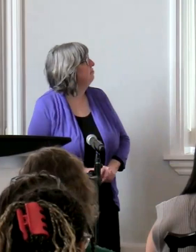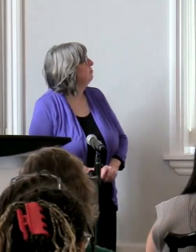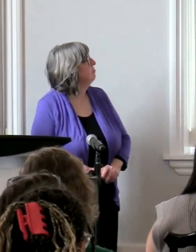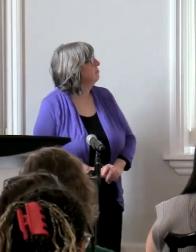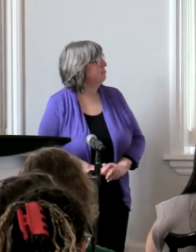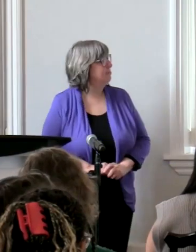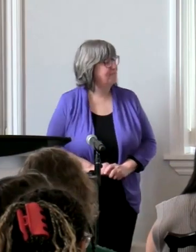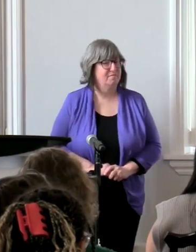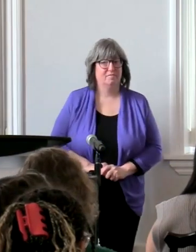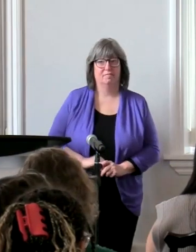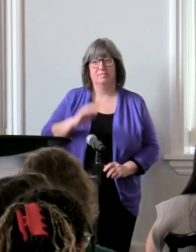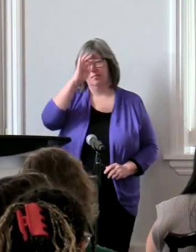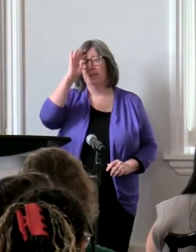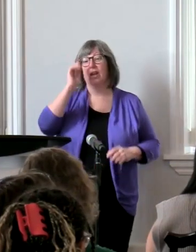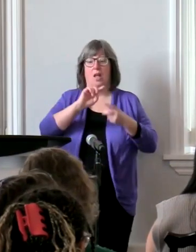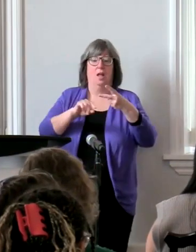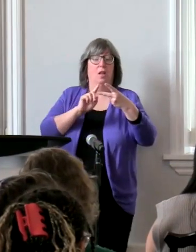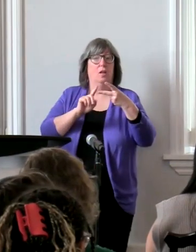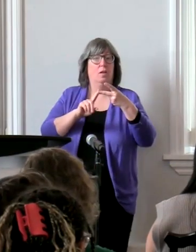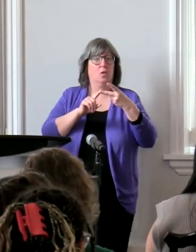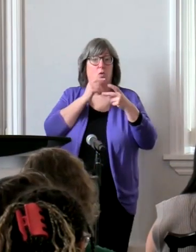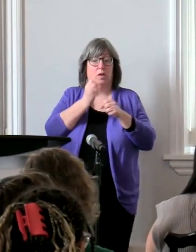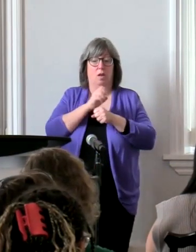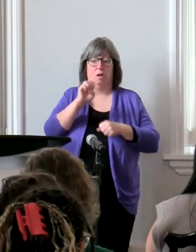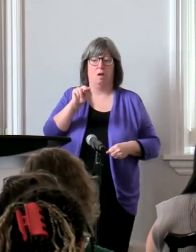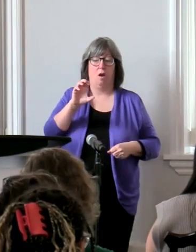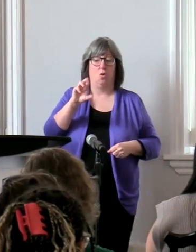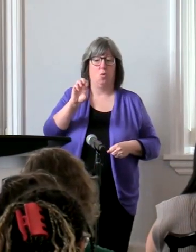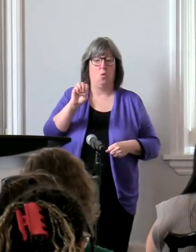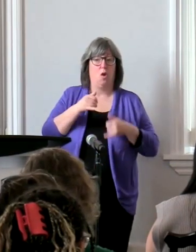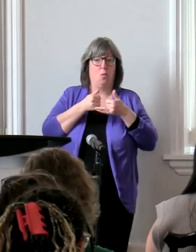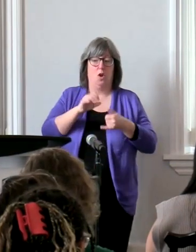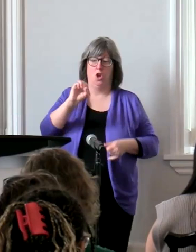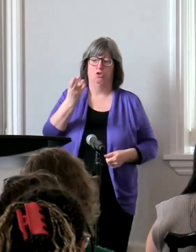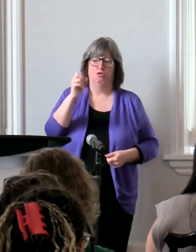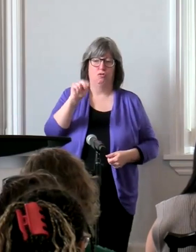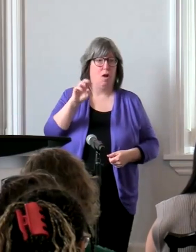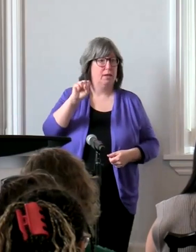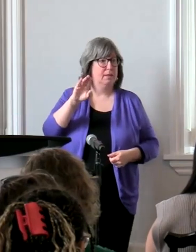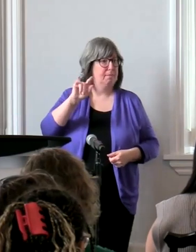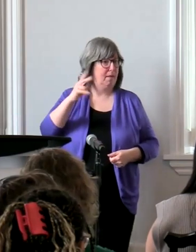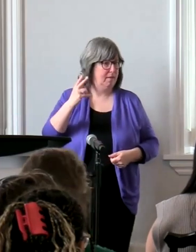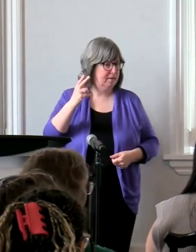Our second recipient of the Encore Award is John Smith.